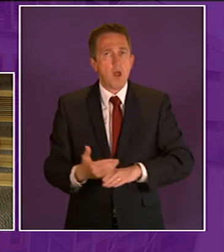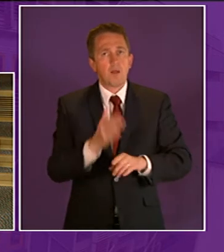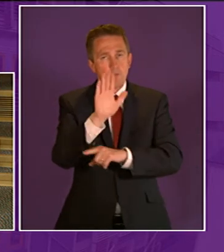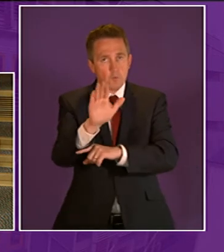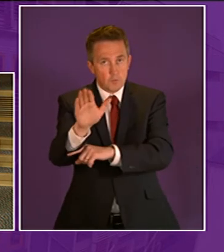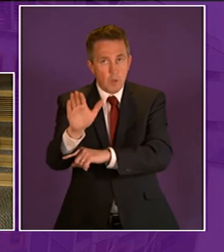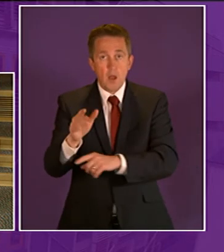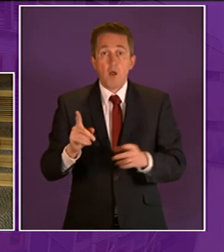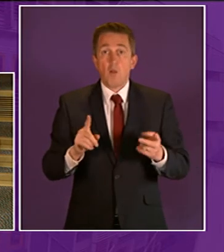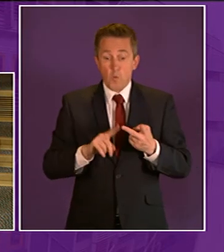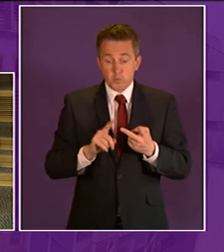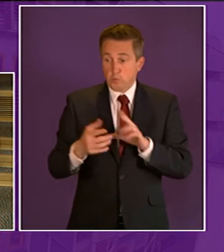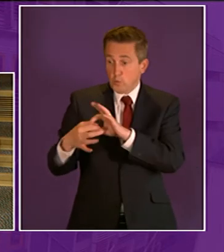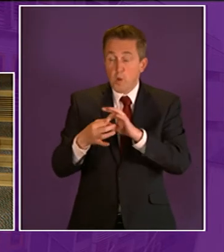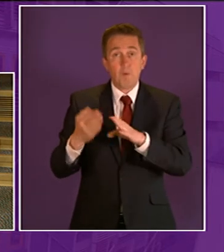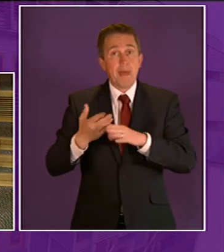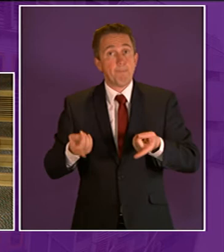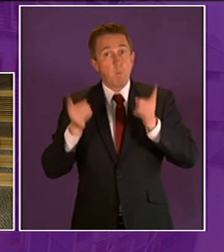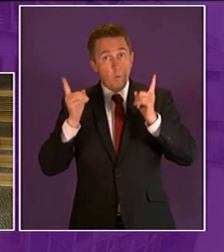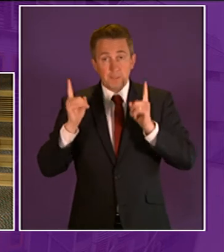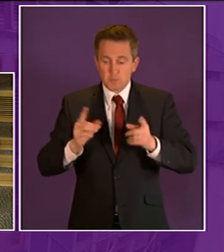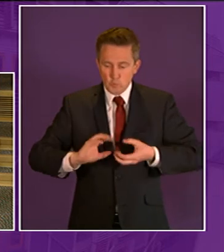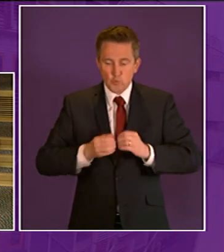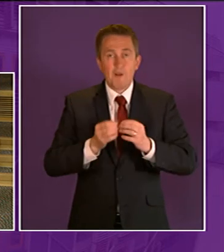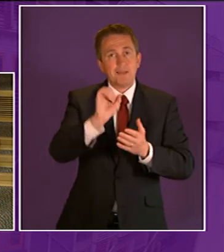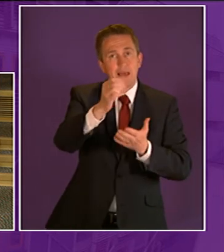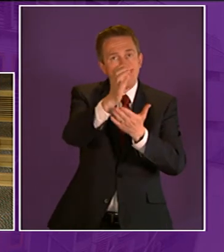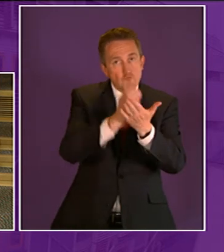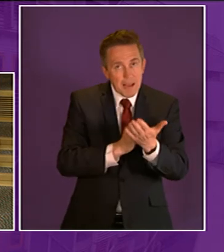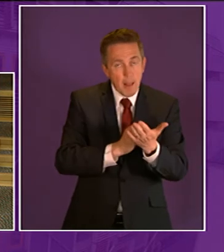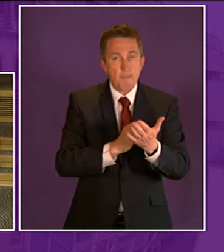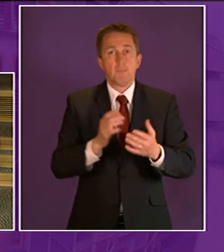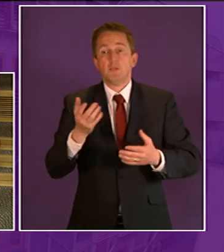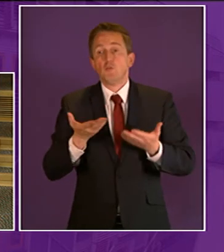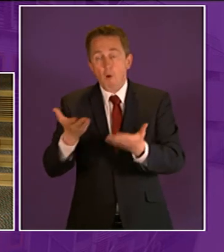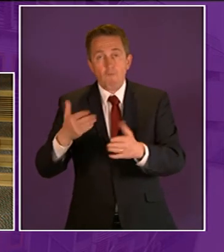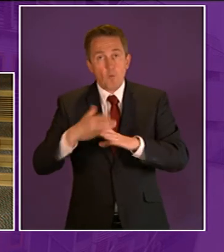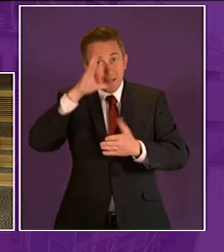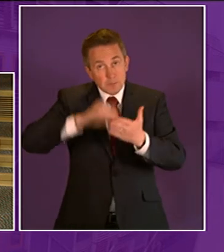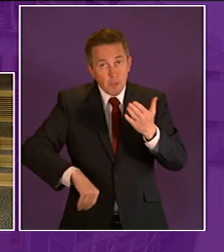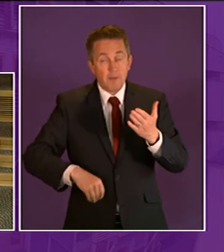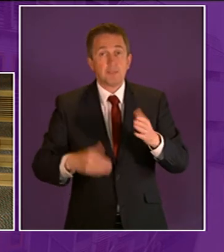employers around curriculum planning, work experience and employability skills.